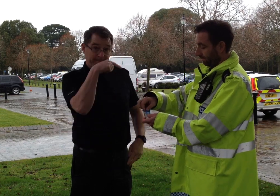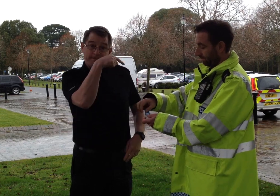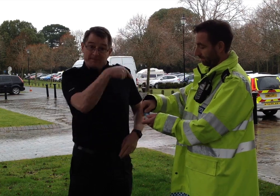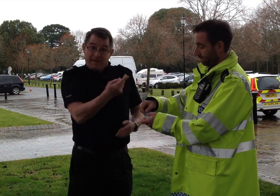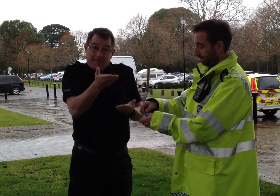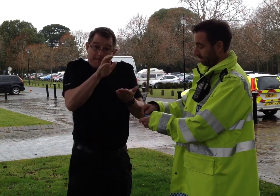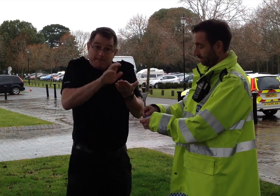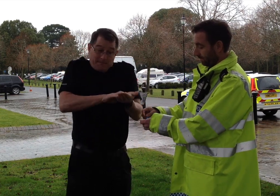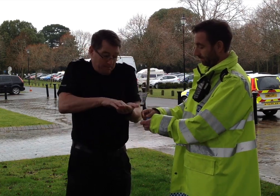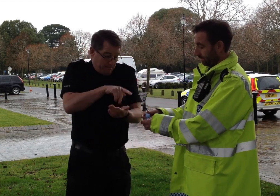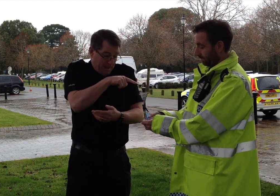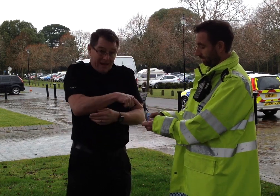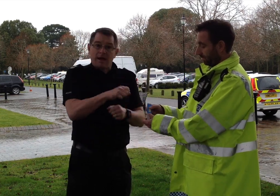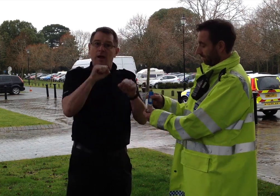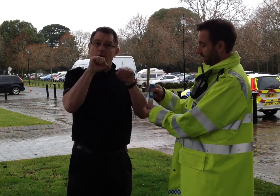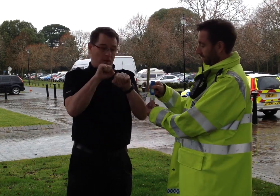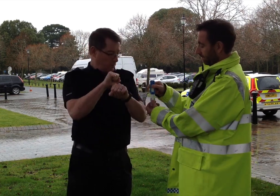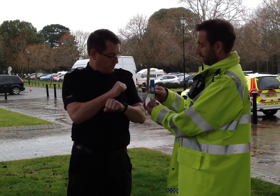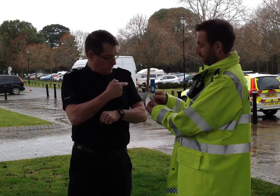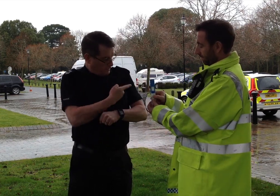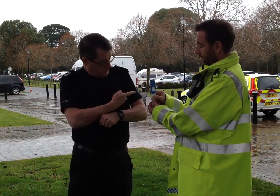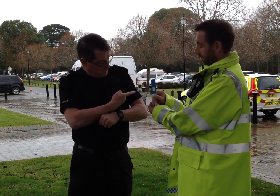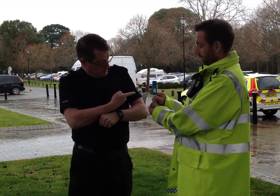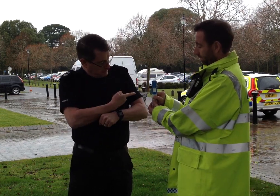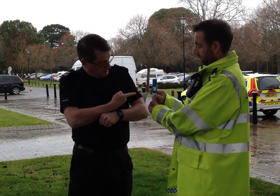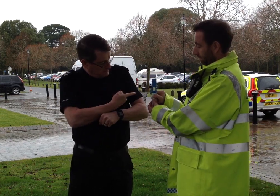then put back on ...